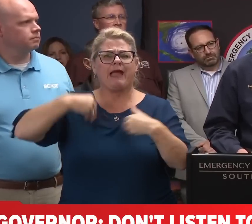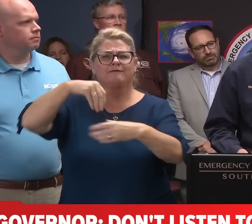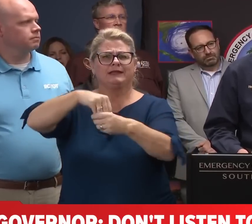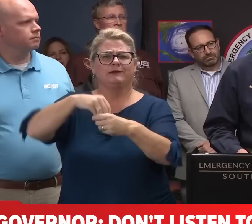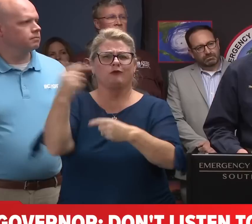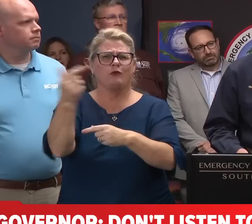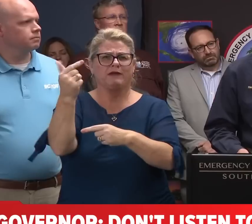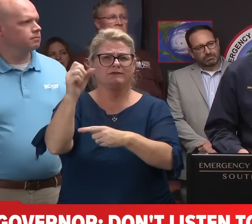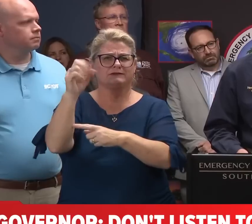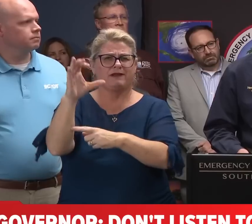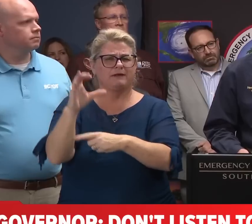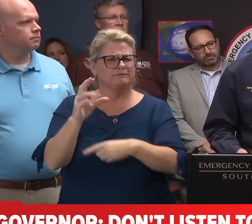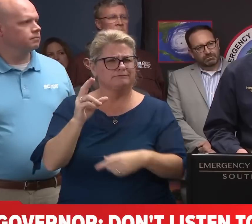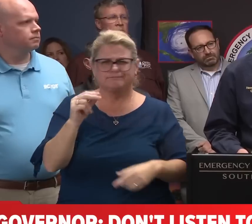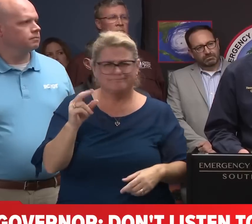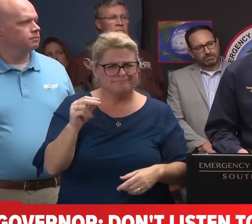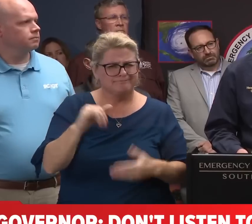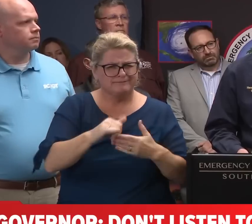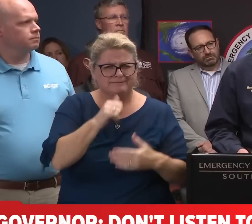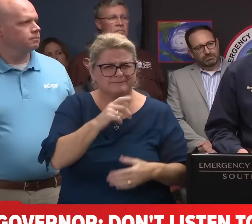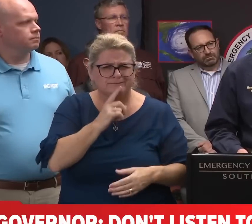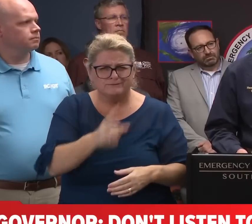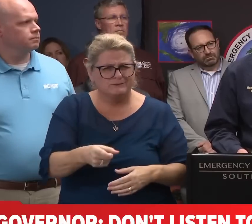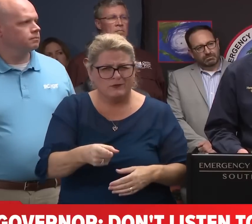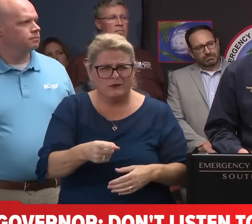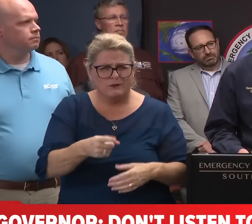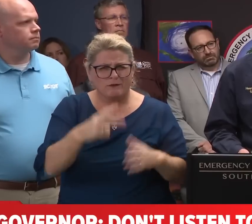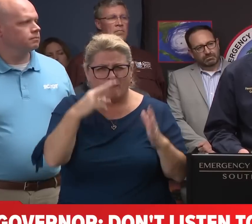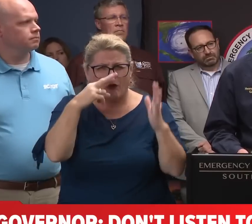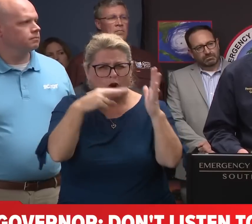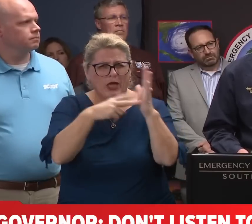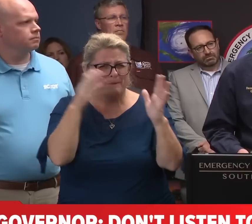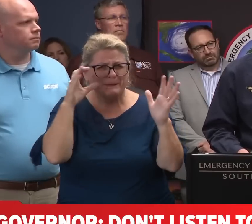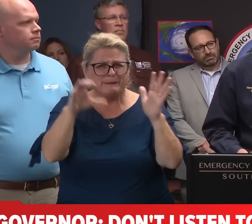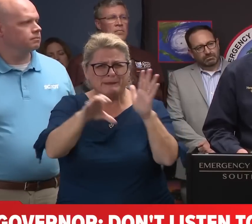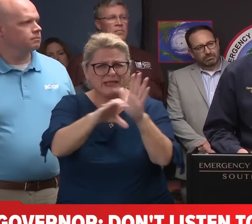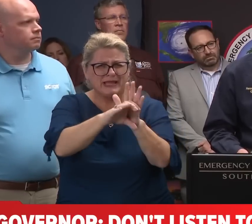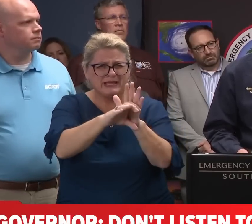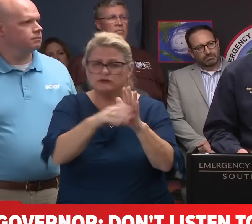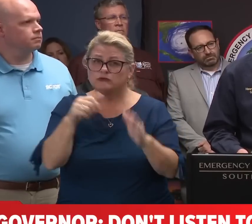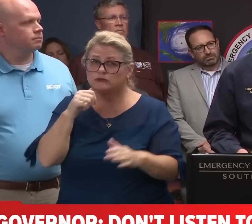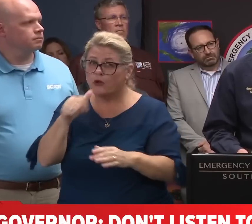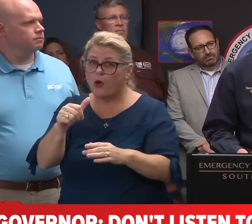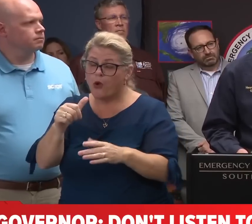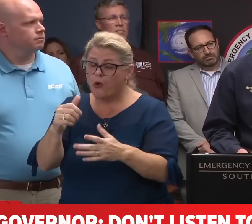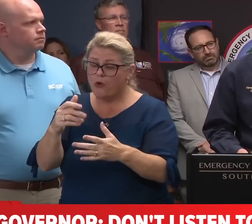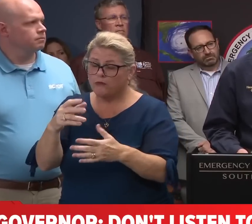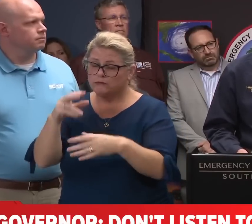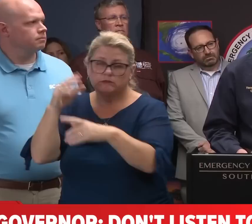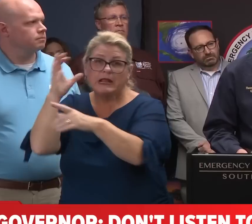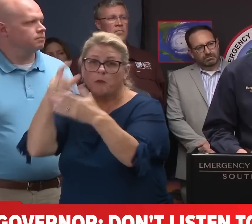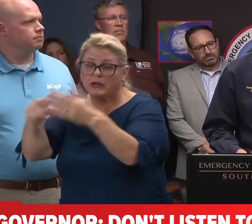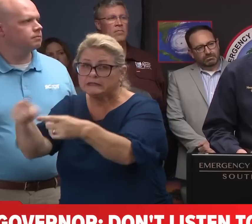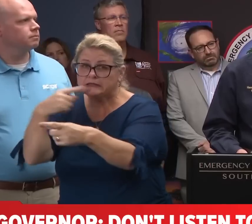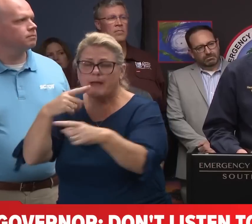Well, if you go to go on the internet and, and, and look at the pictures, don't listen to the words maybe, but you'll see the power companies,